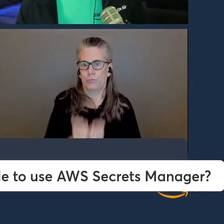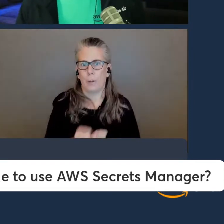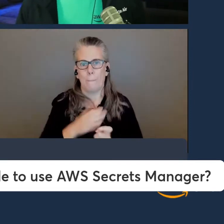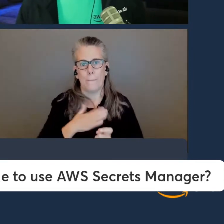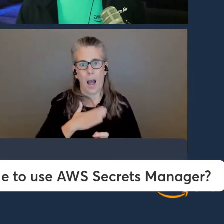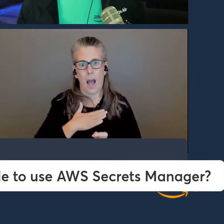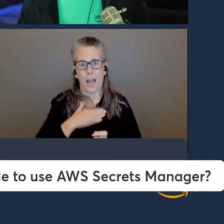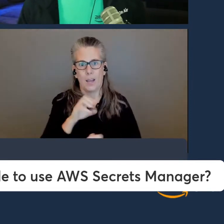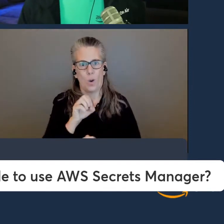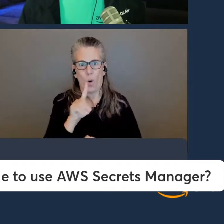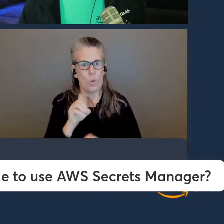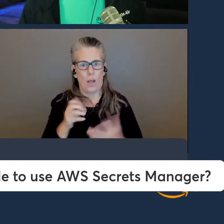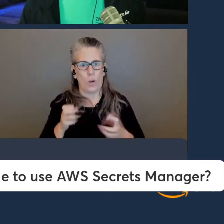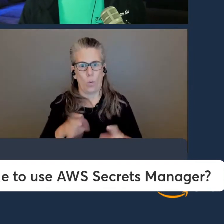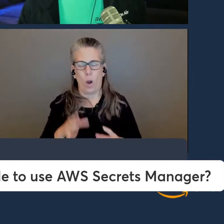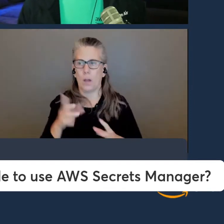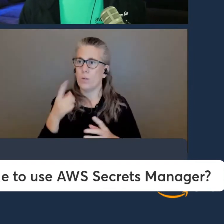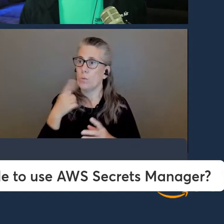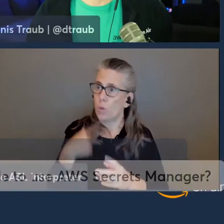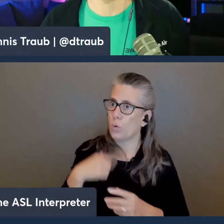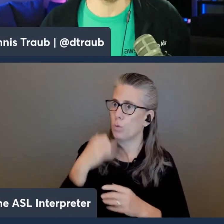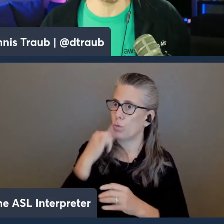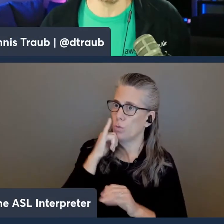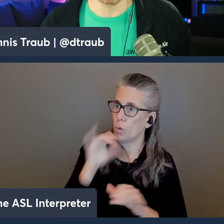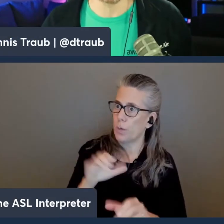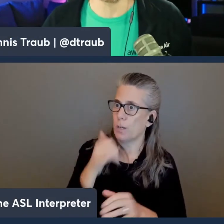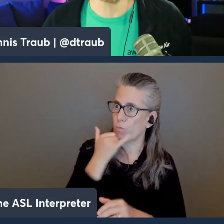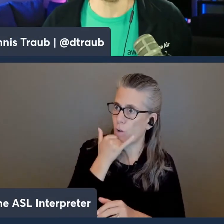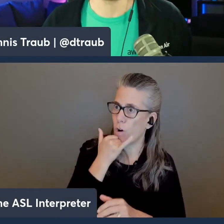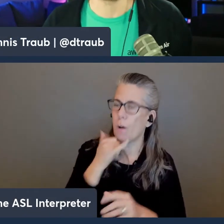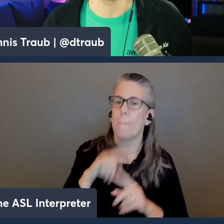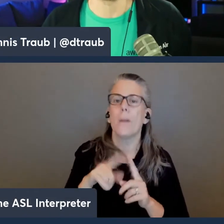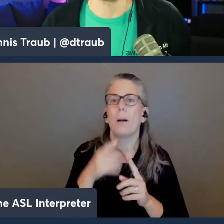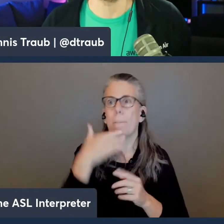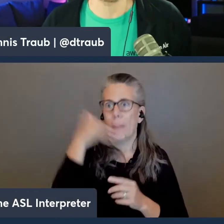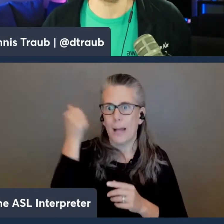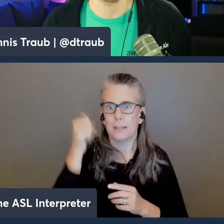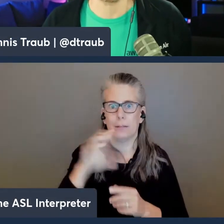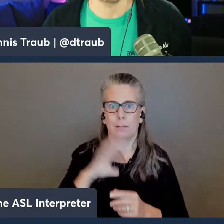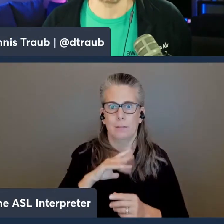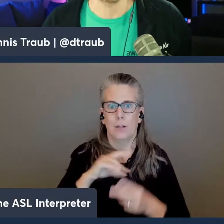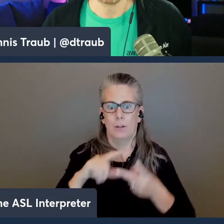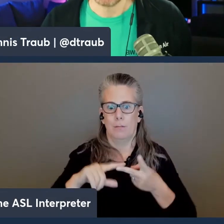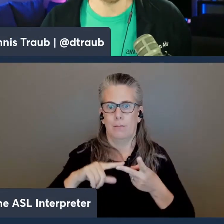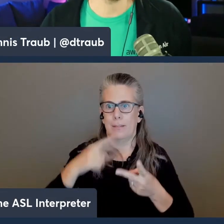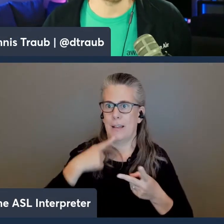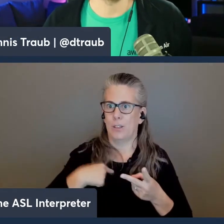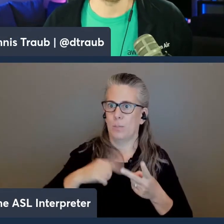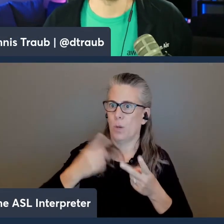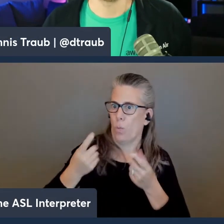It tells you how can you do it better? What would be a good way to deal with credentials inside of your code basically? And that's really nice.